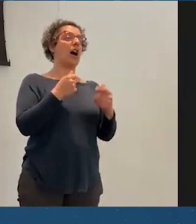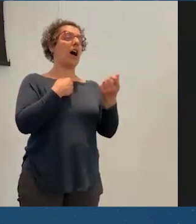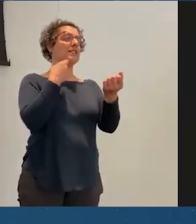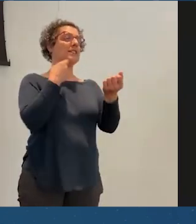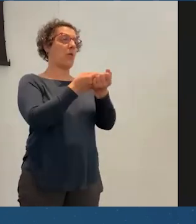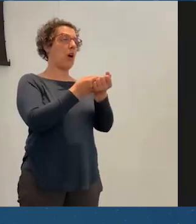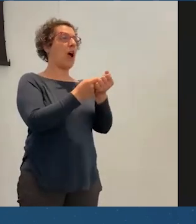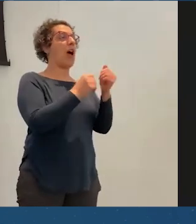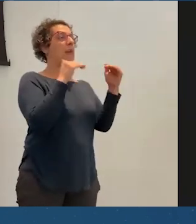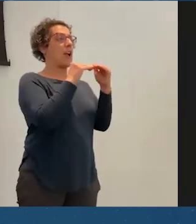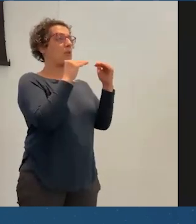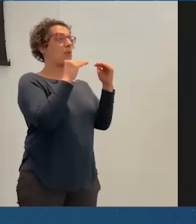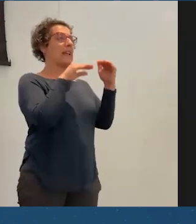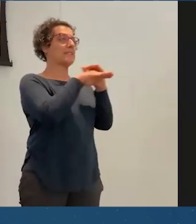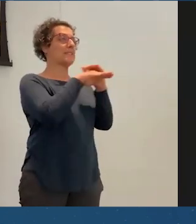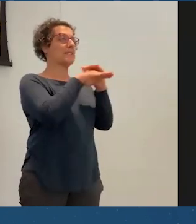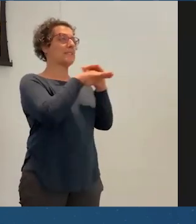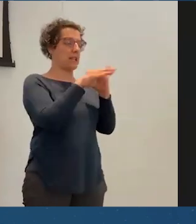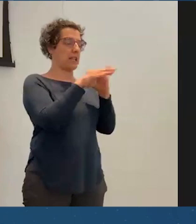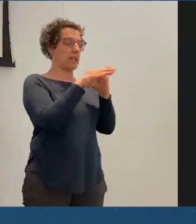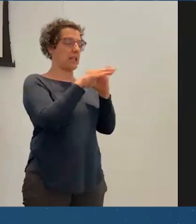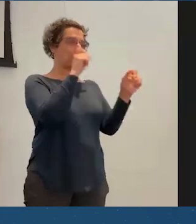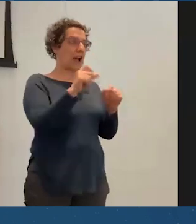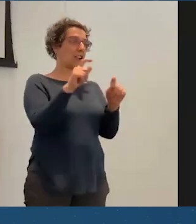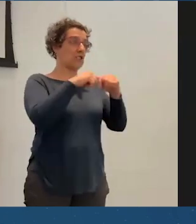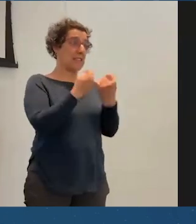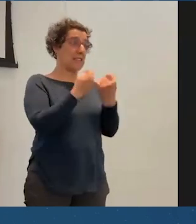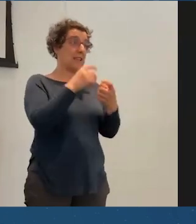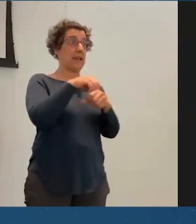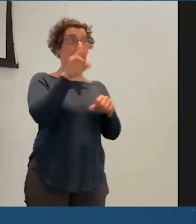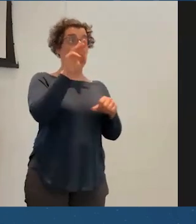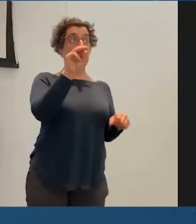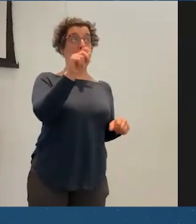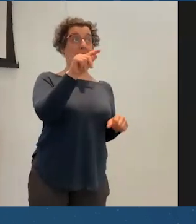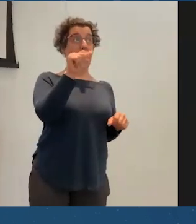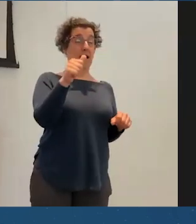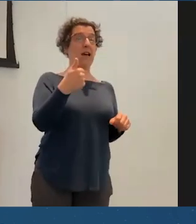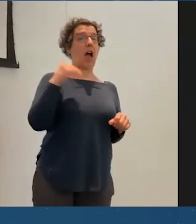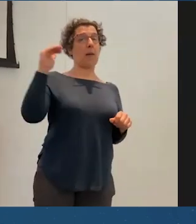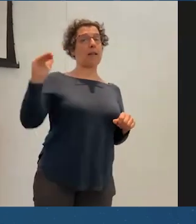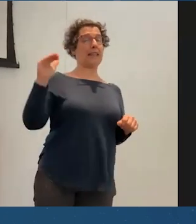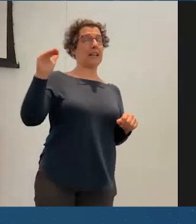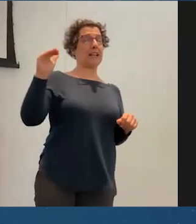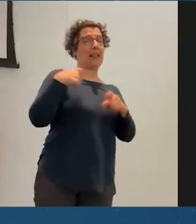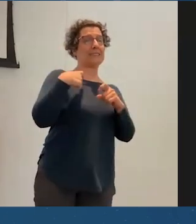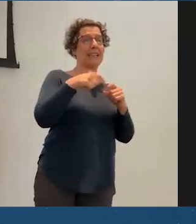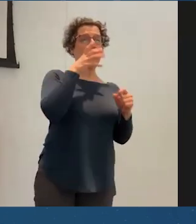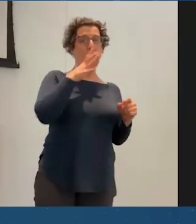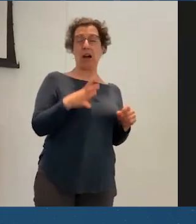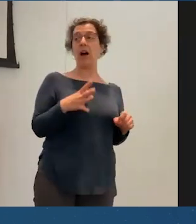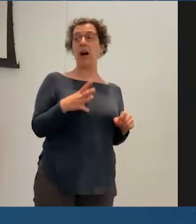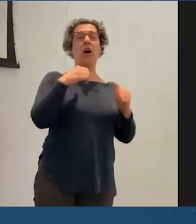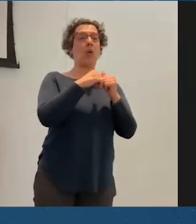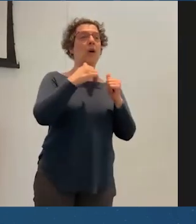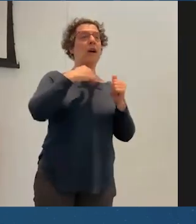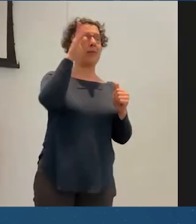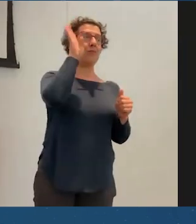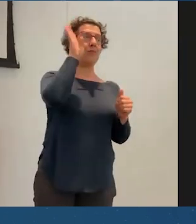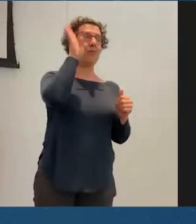team within Meta. A quick descriptor, I'm a little Latina with long, brown hair, brown eyes,